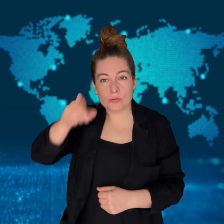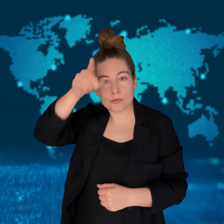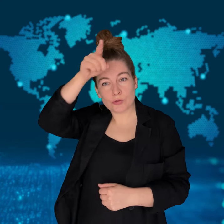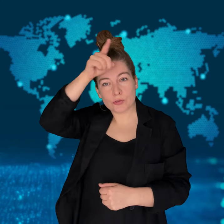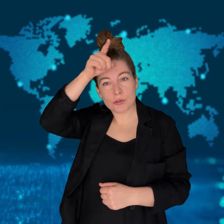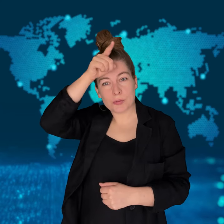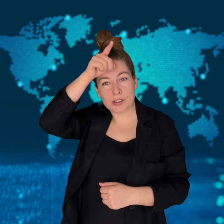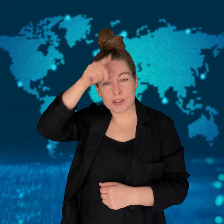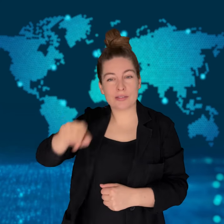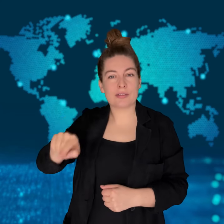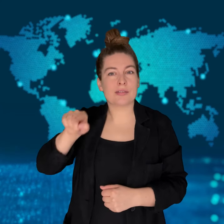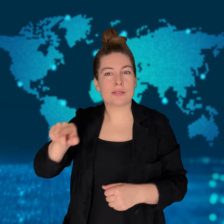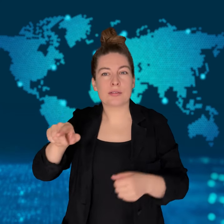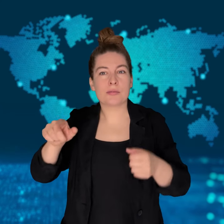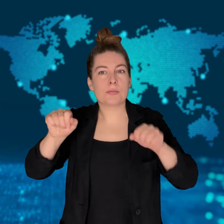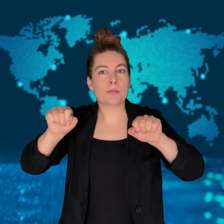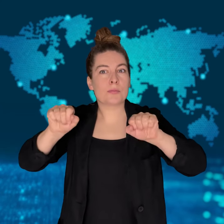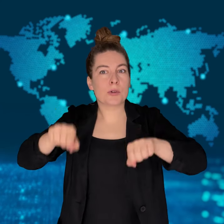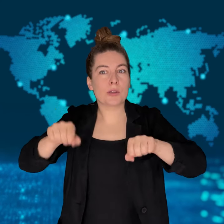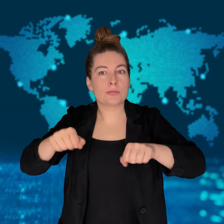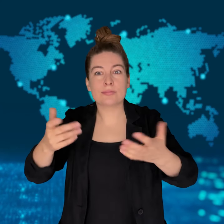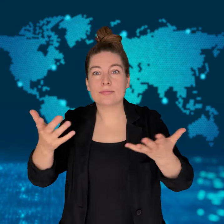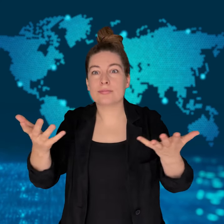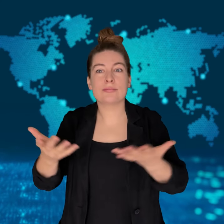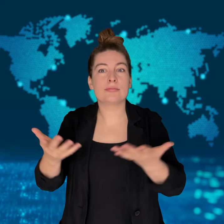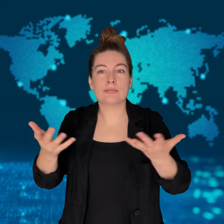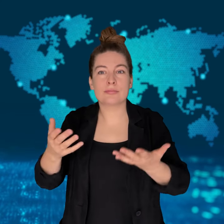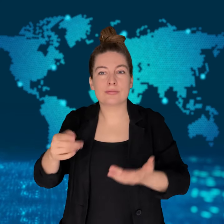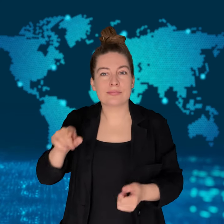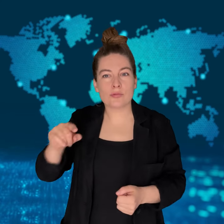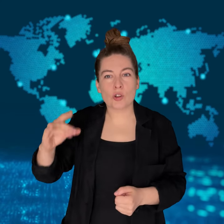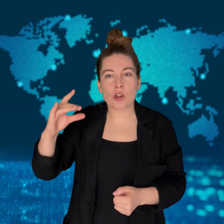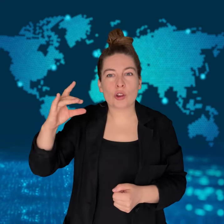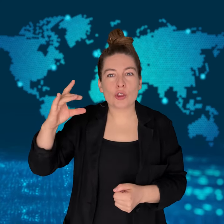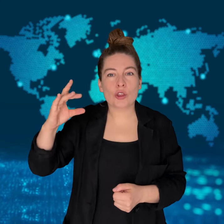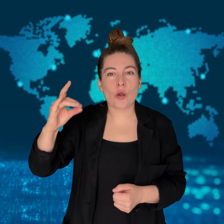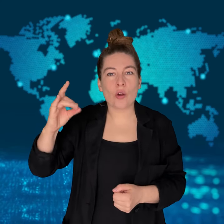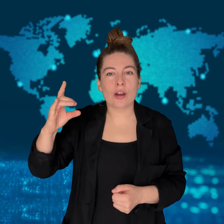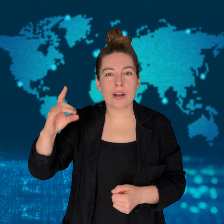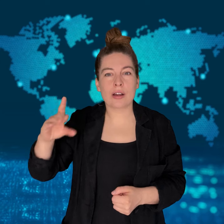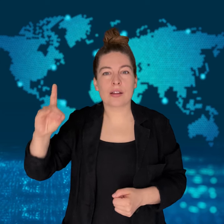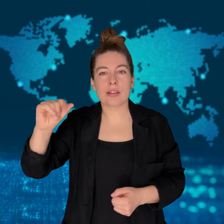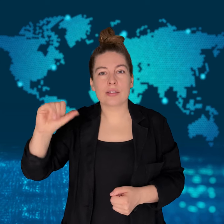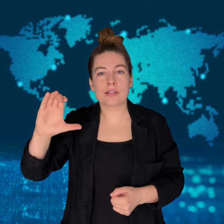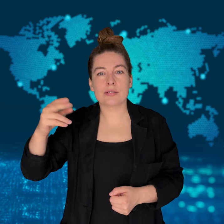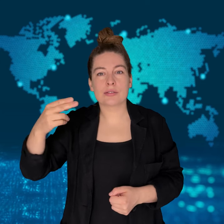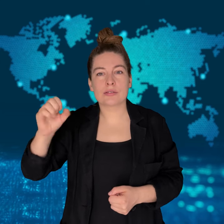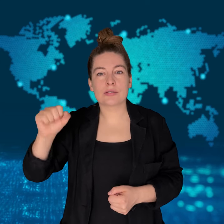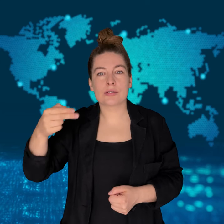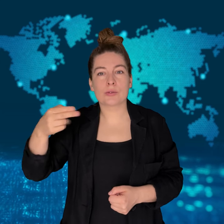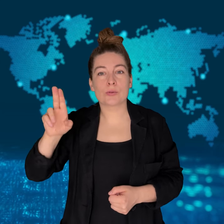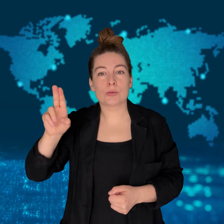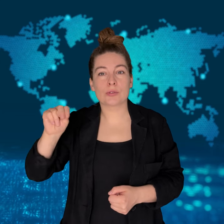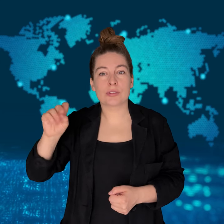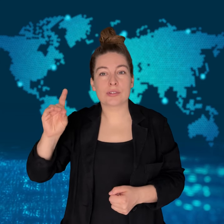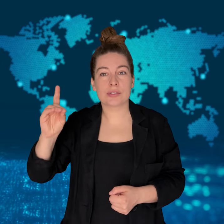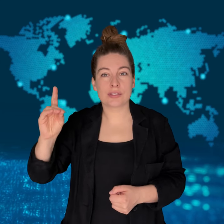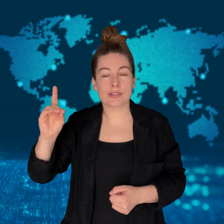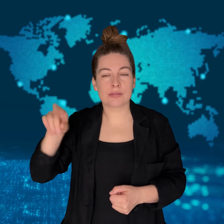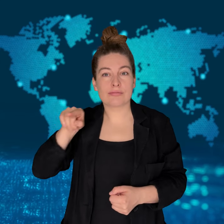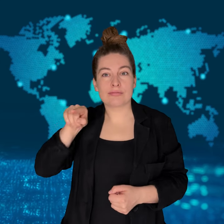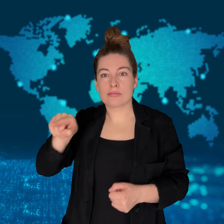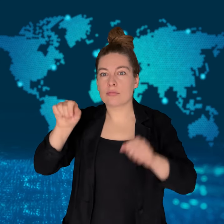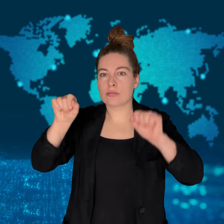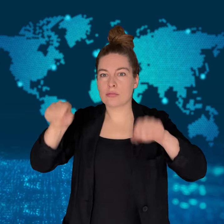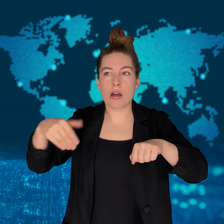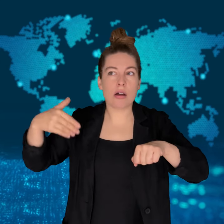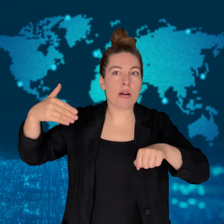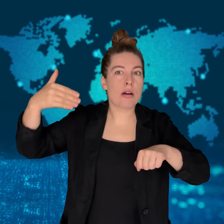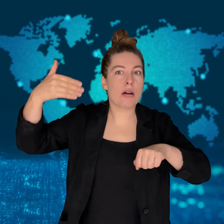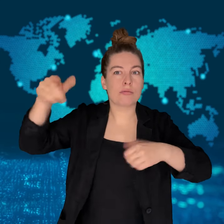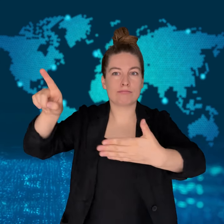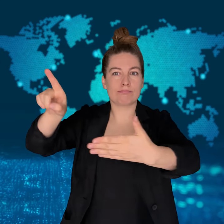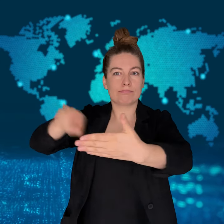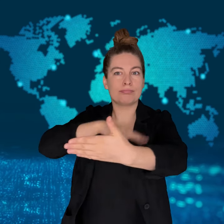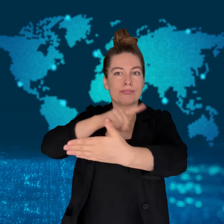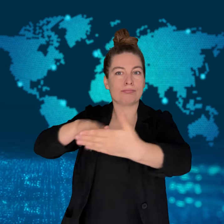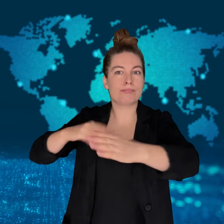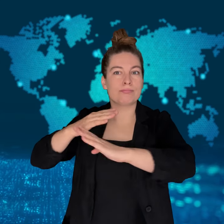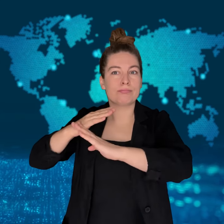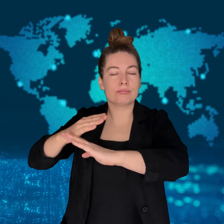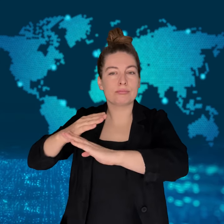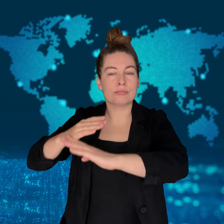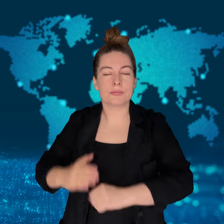Possible dachshund ban